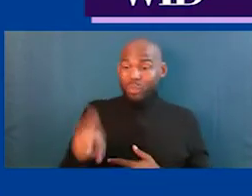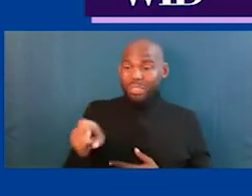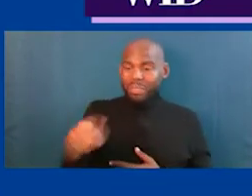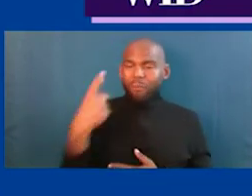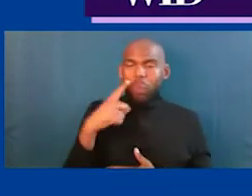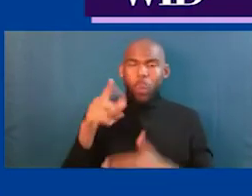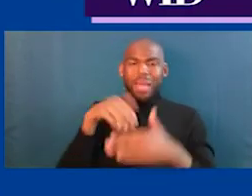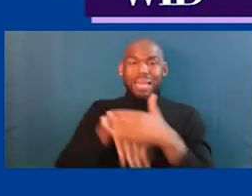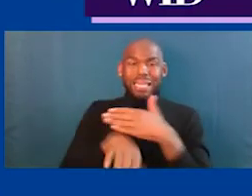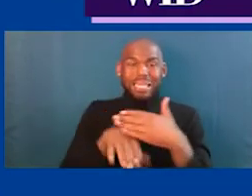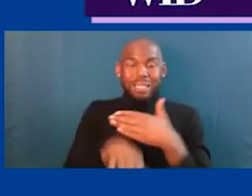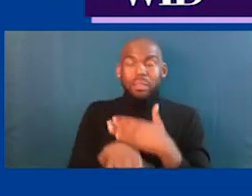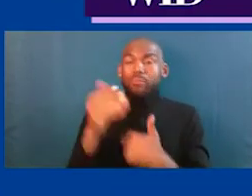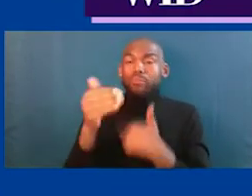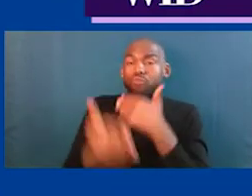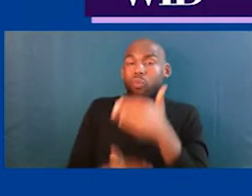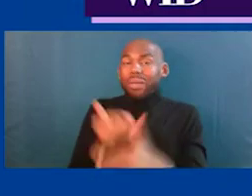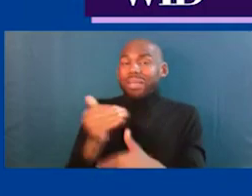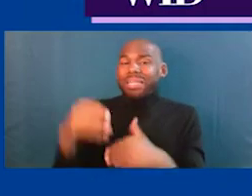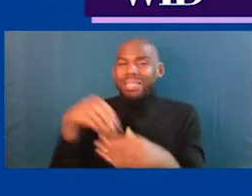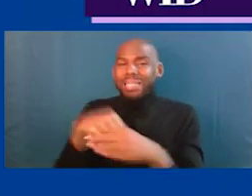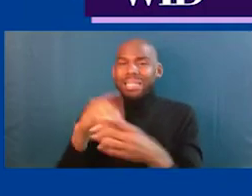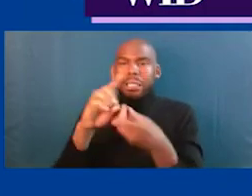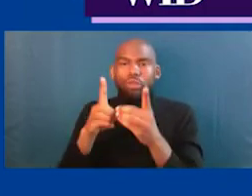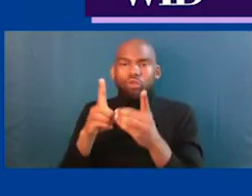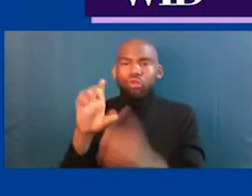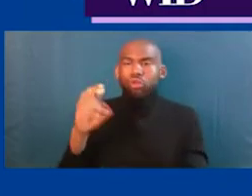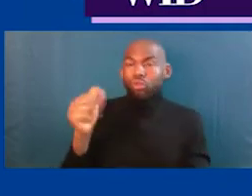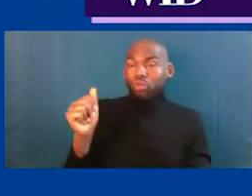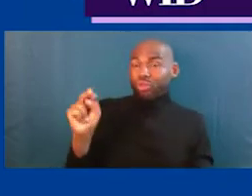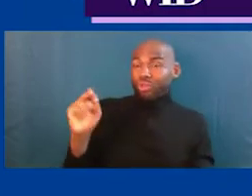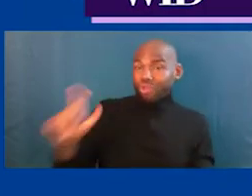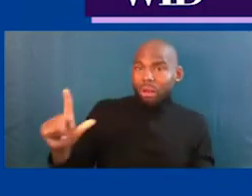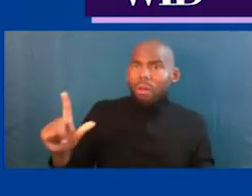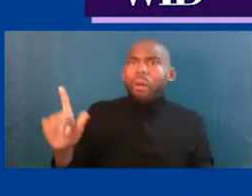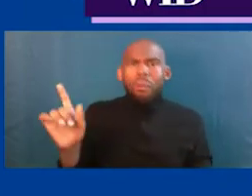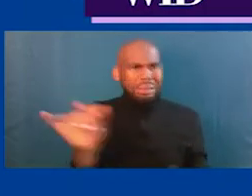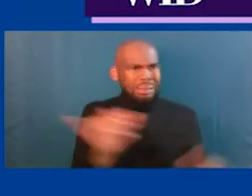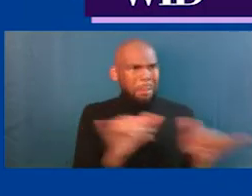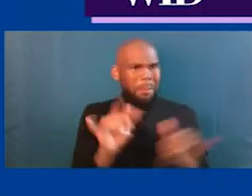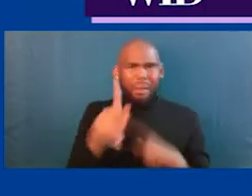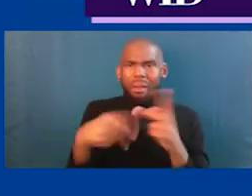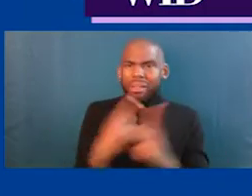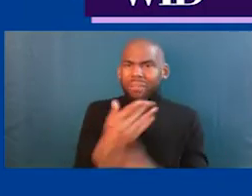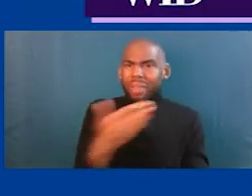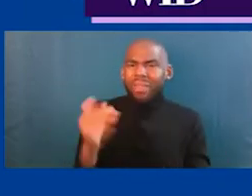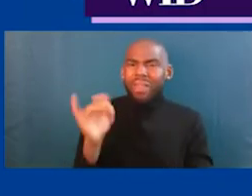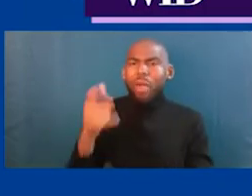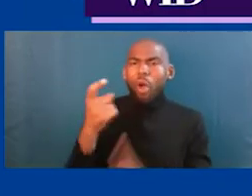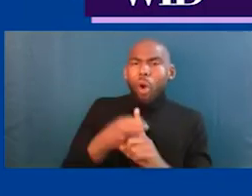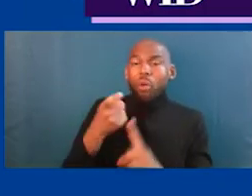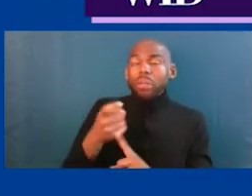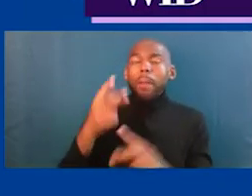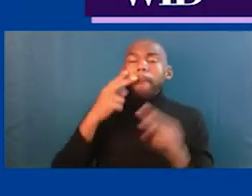for an accessible process in a digital channel are also the kinds of things that automated monitoring